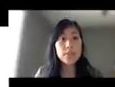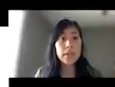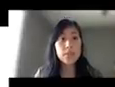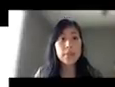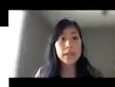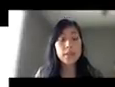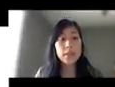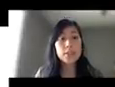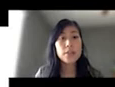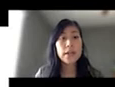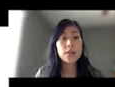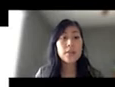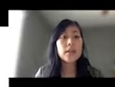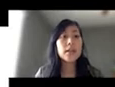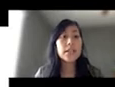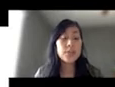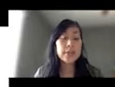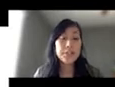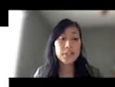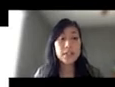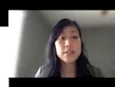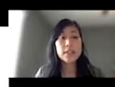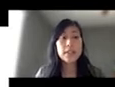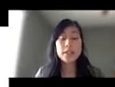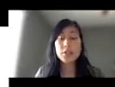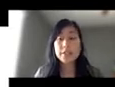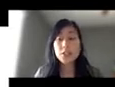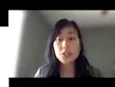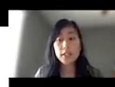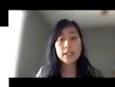may impair personal health, jeopardize your safety and increase stress.